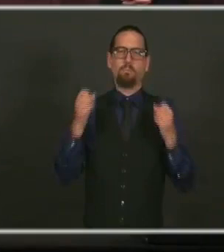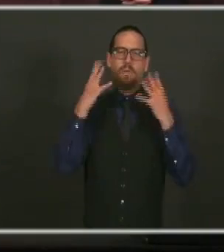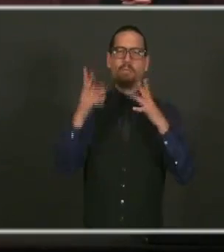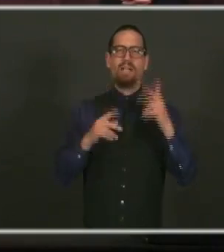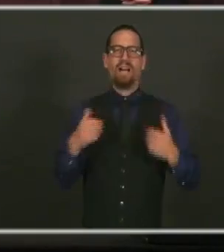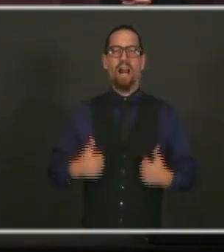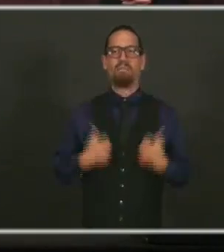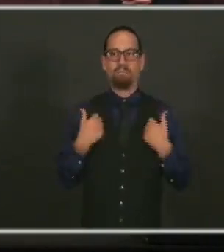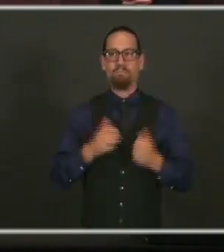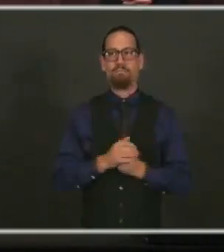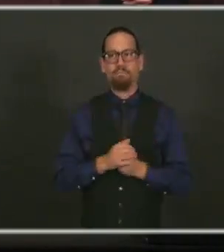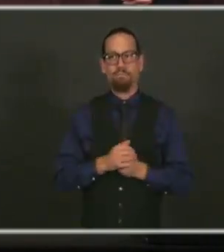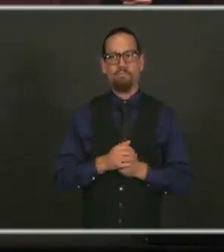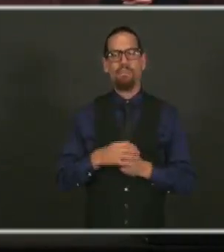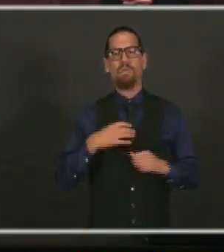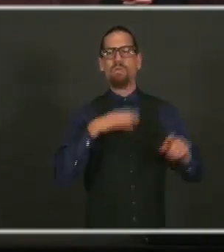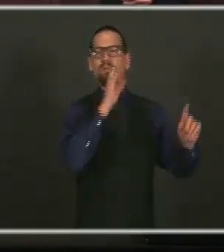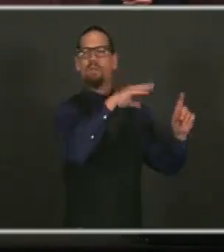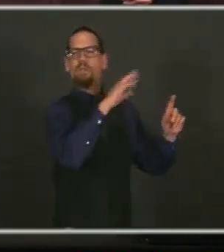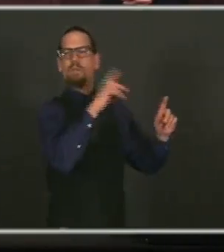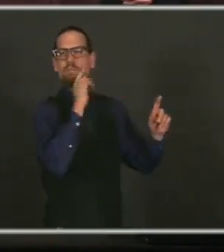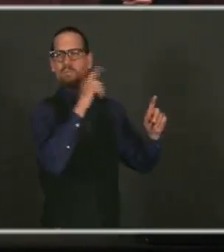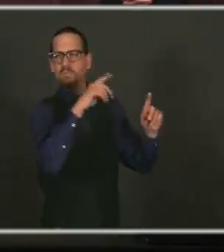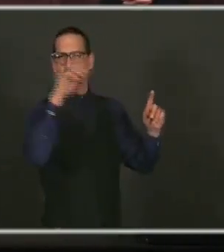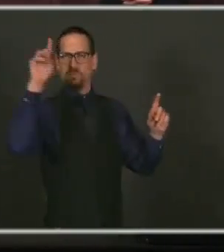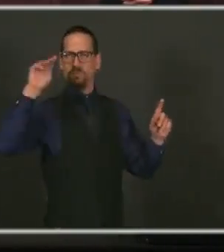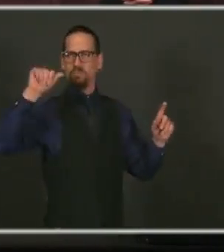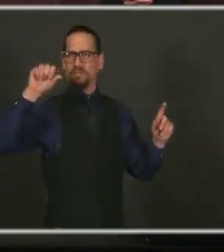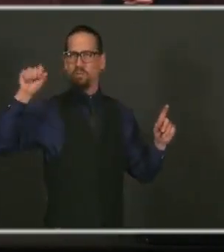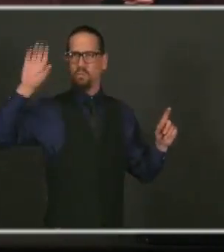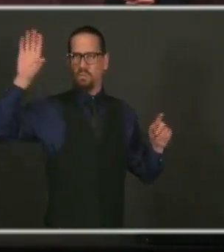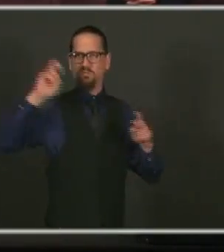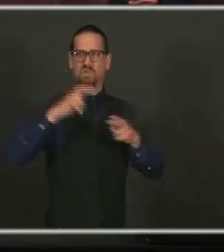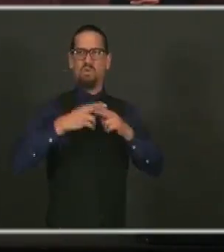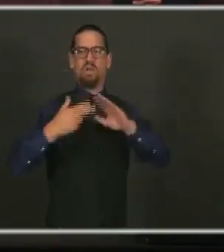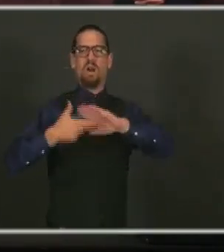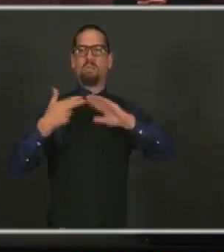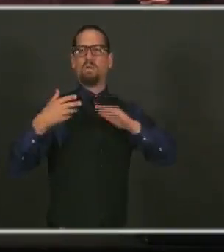IN THOSE SETTINGS, WE CAN SAVE 100,000 LIVES NATIONALLY. GOVERNOR, WOULD YOU CONSIDER